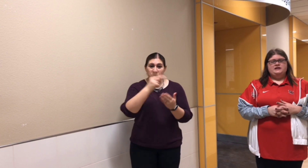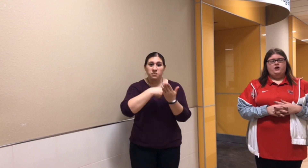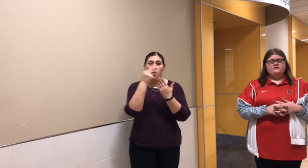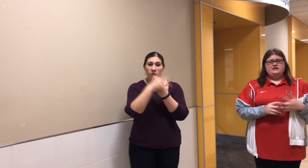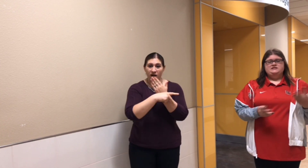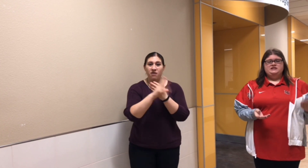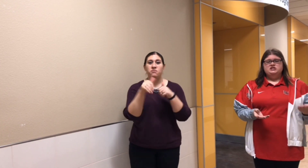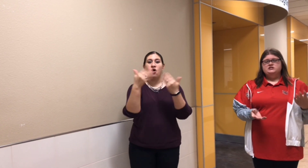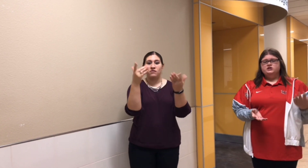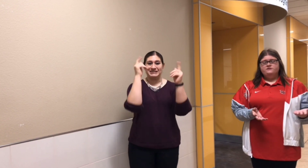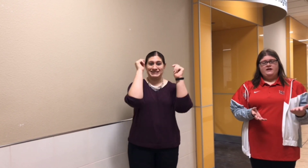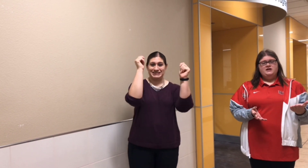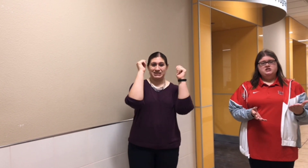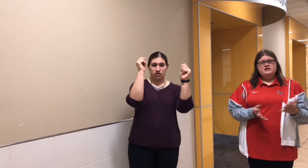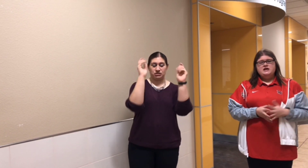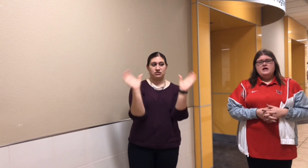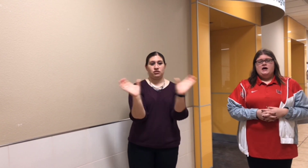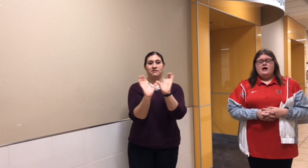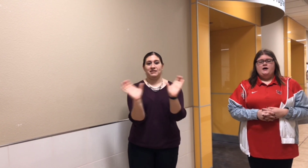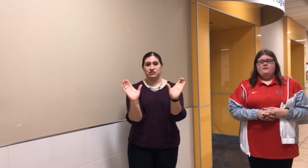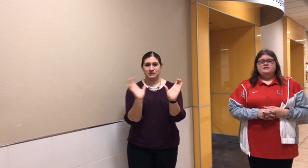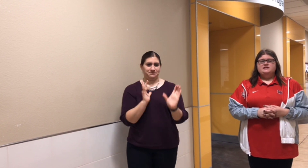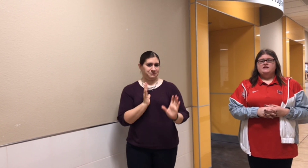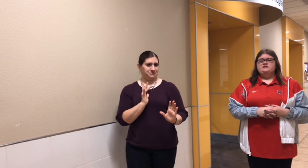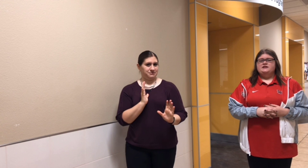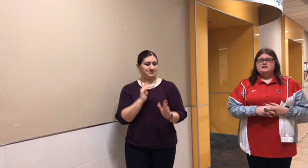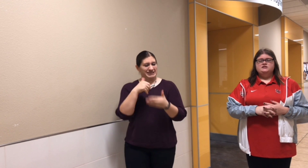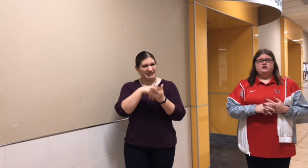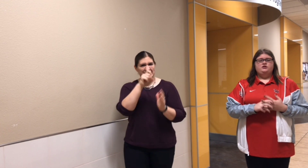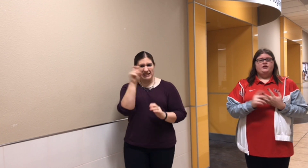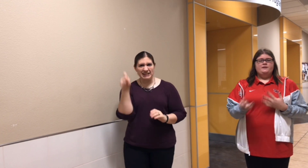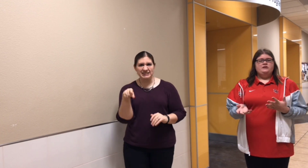that offers a teaching certification in the state of Texas so you can come